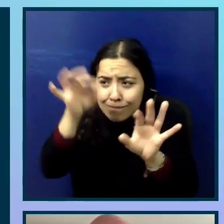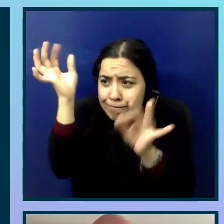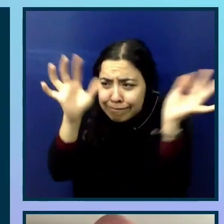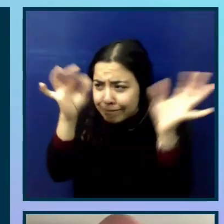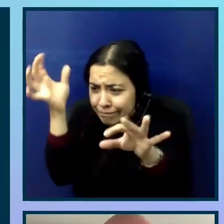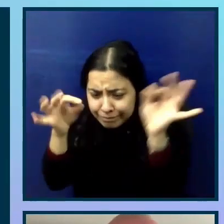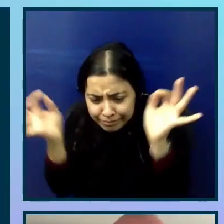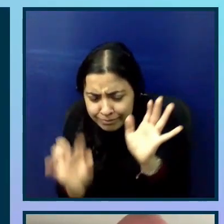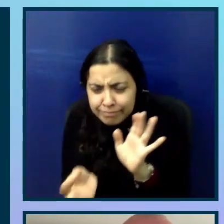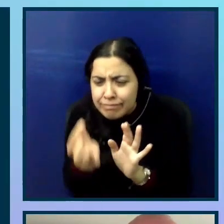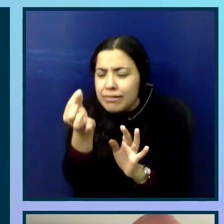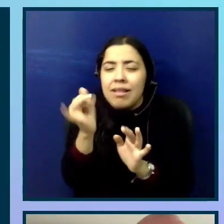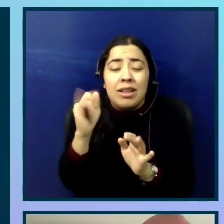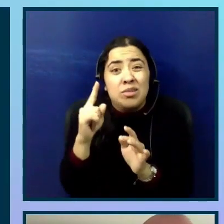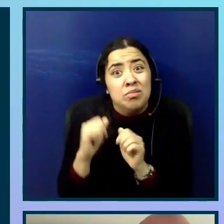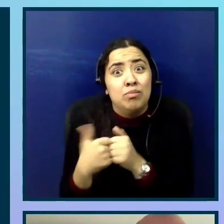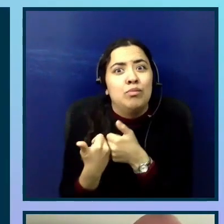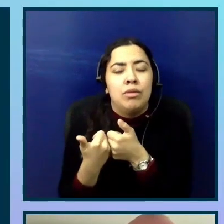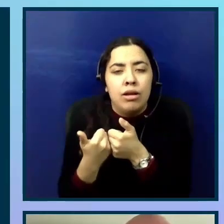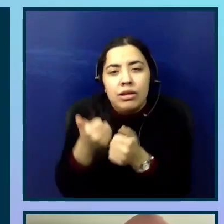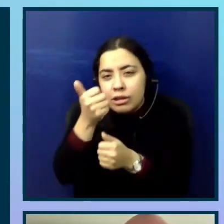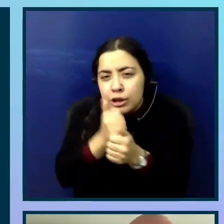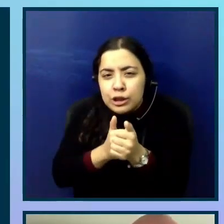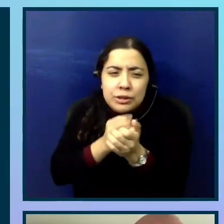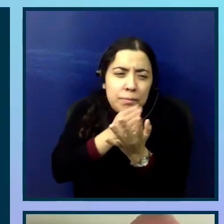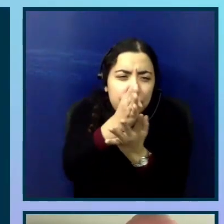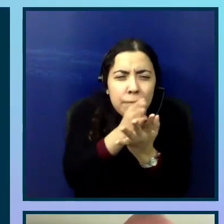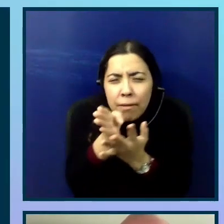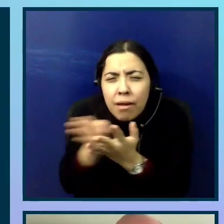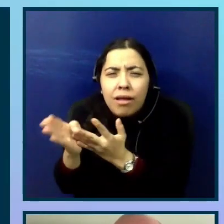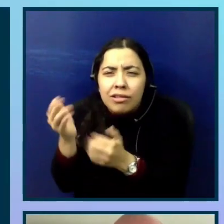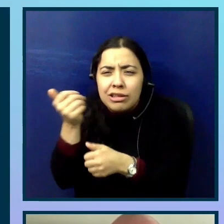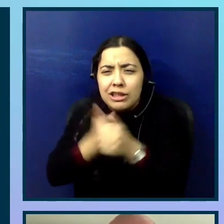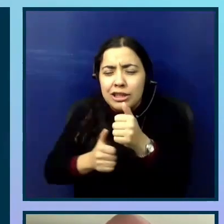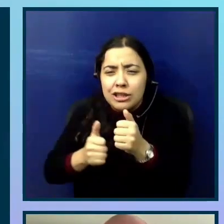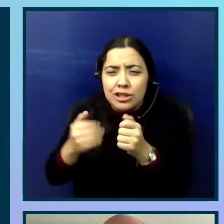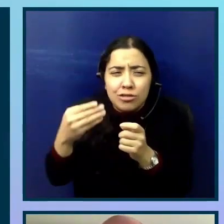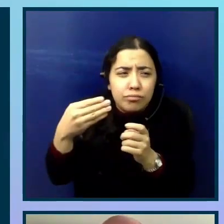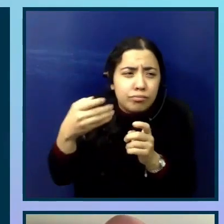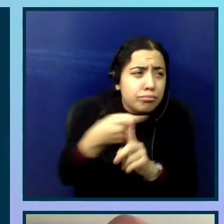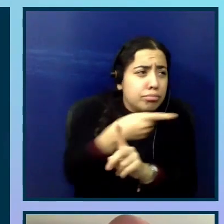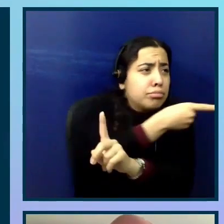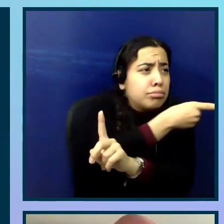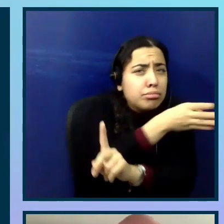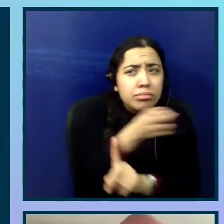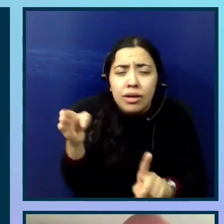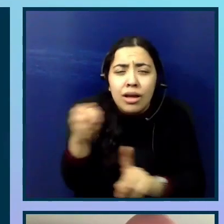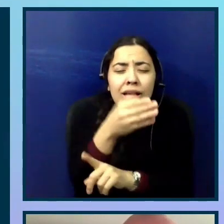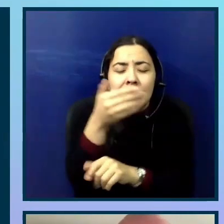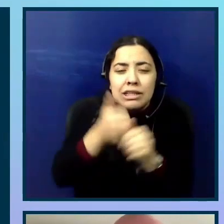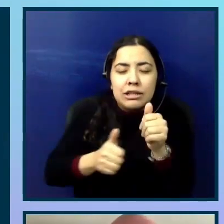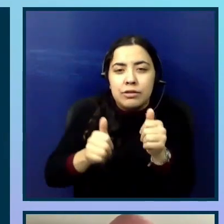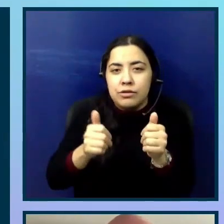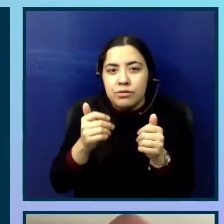Every path and variants in user setup and behavior means finding inclusive UX issues